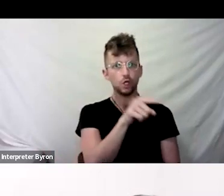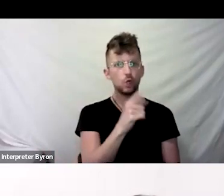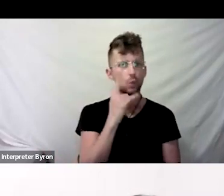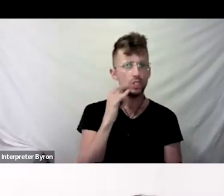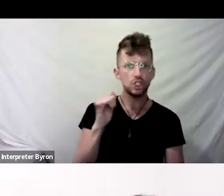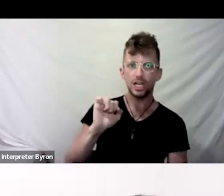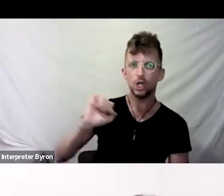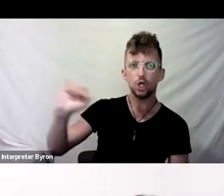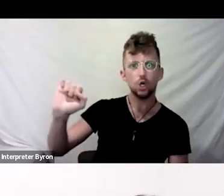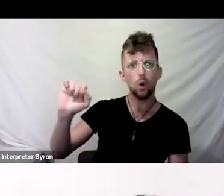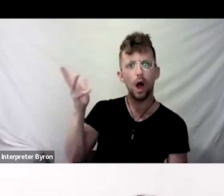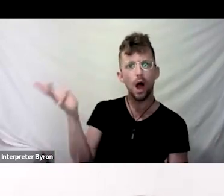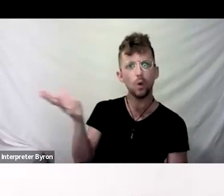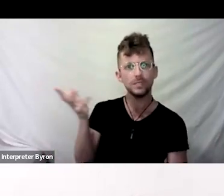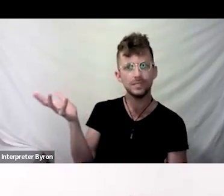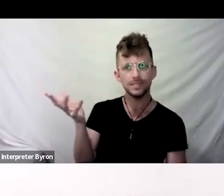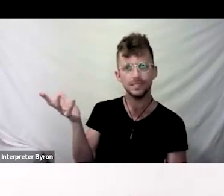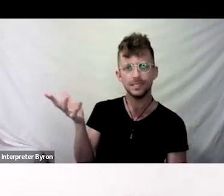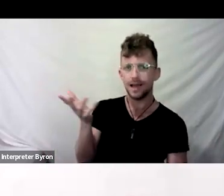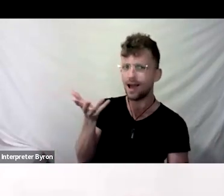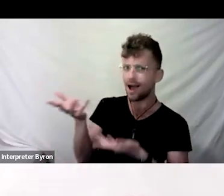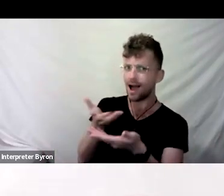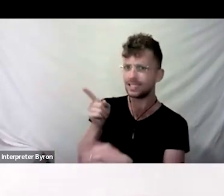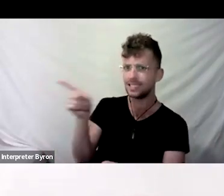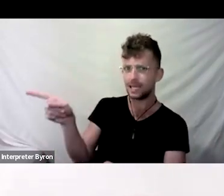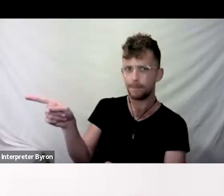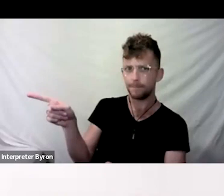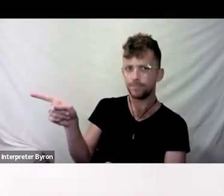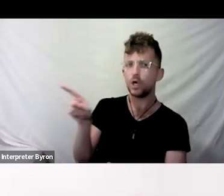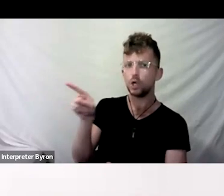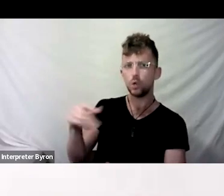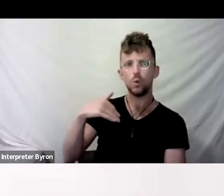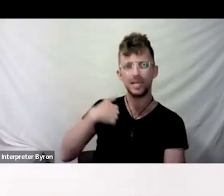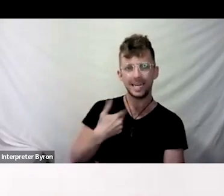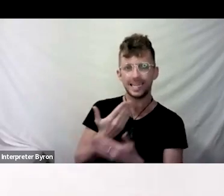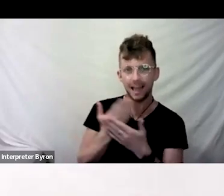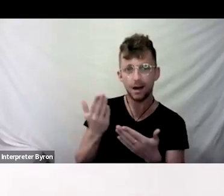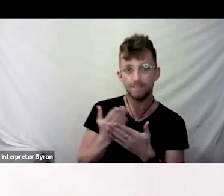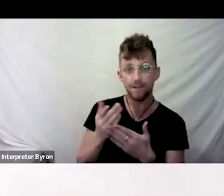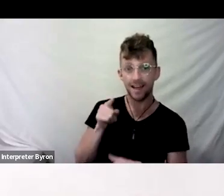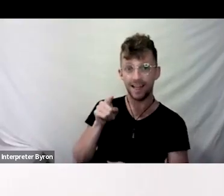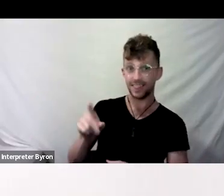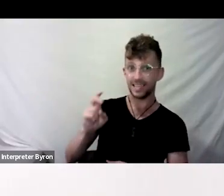you would have to be clear about how this would be creating a break for you or for the disabled person,